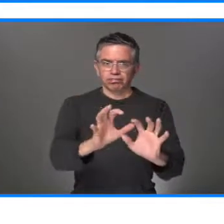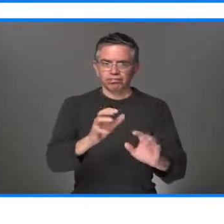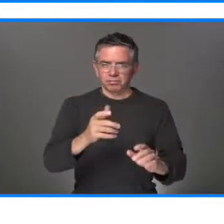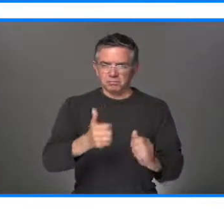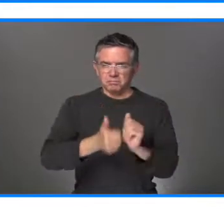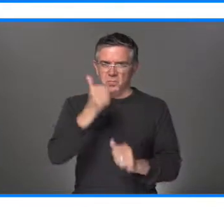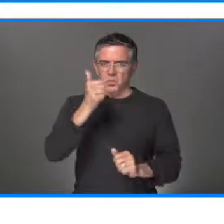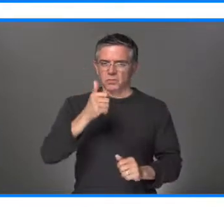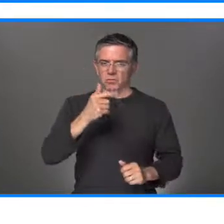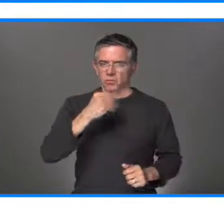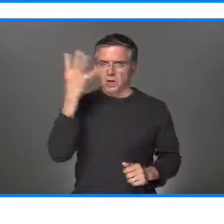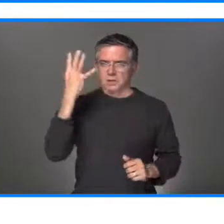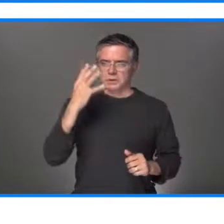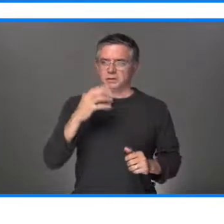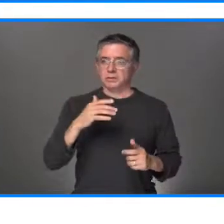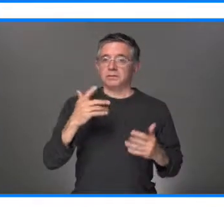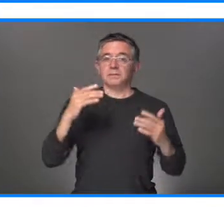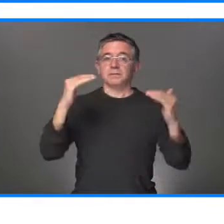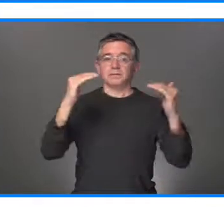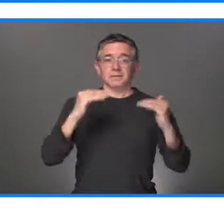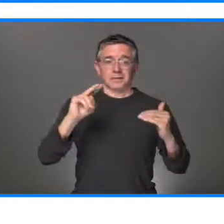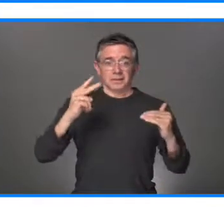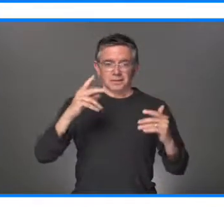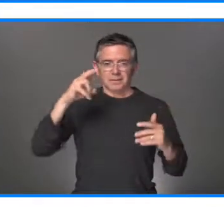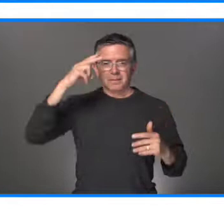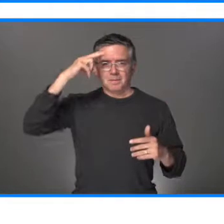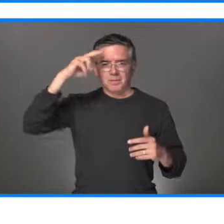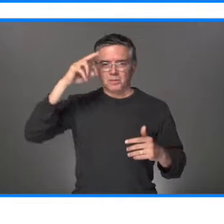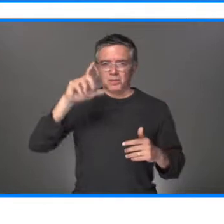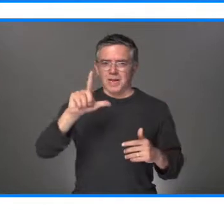they represent 9.7% of our population,